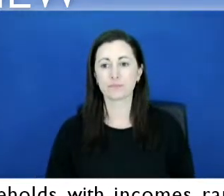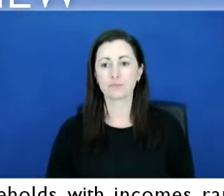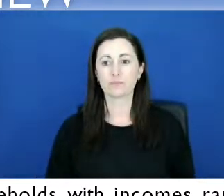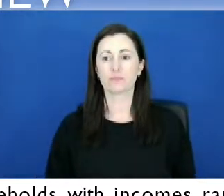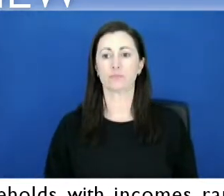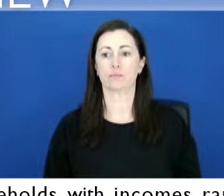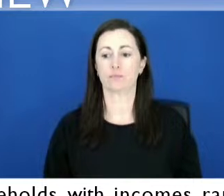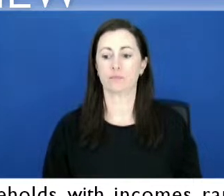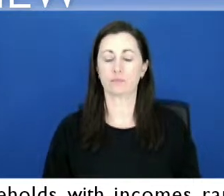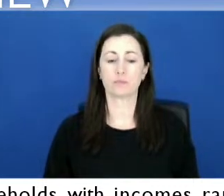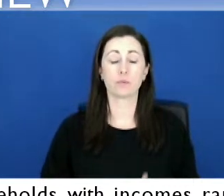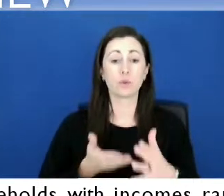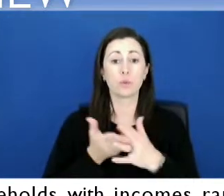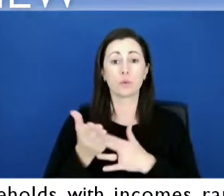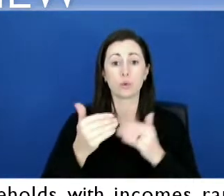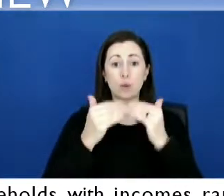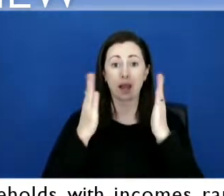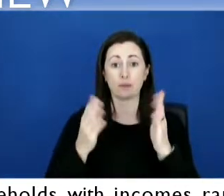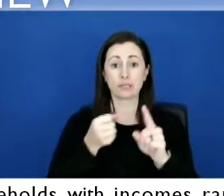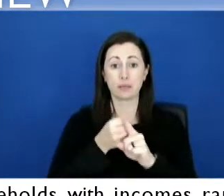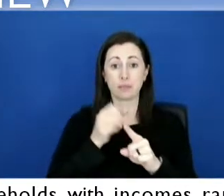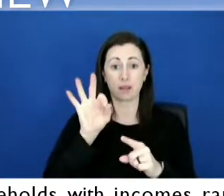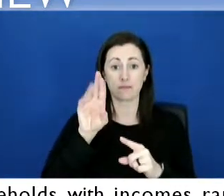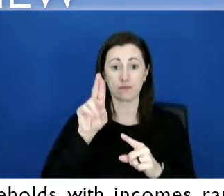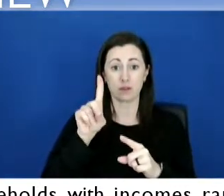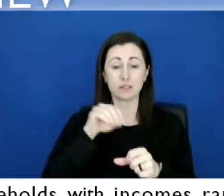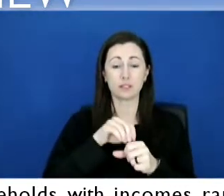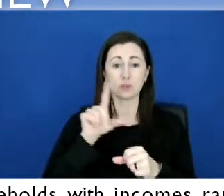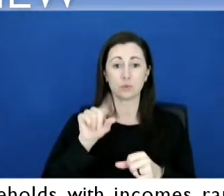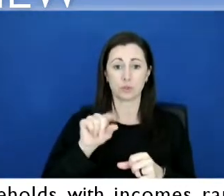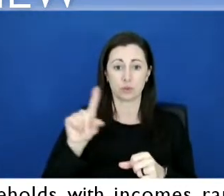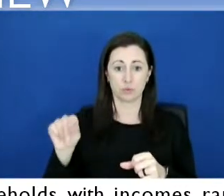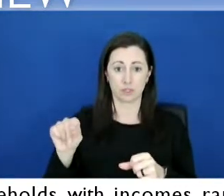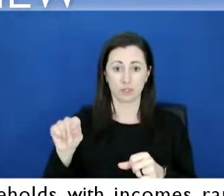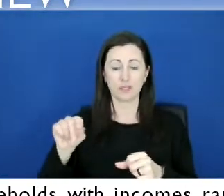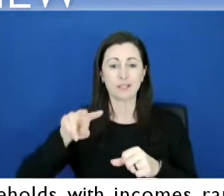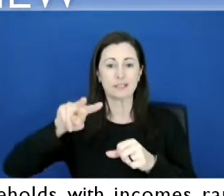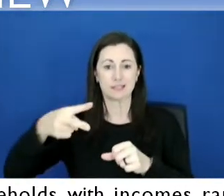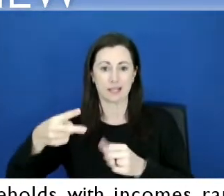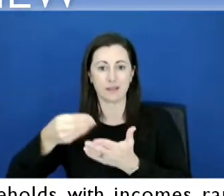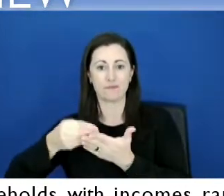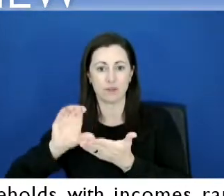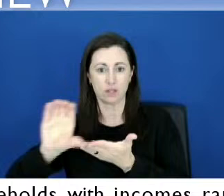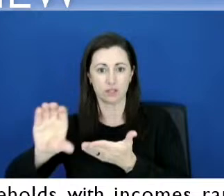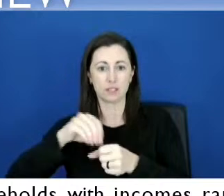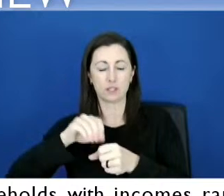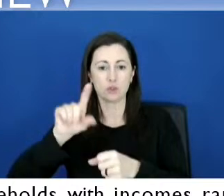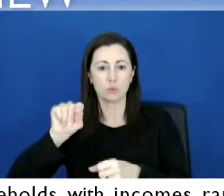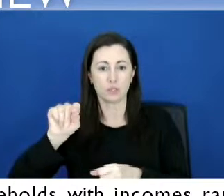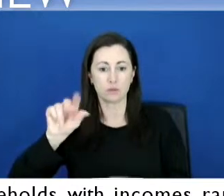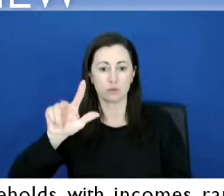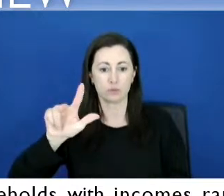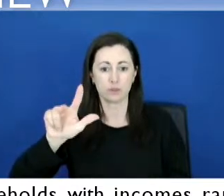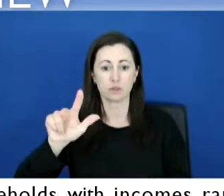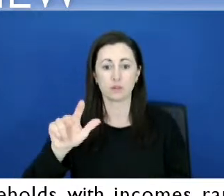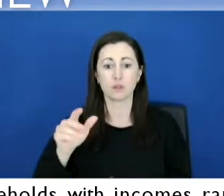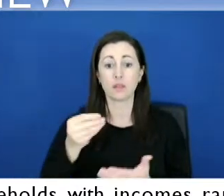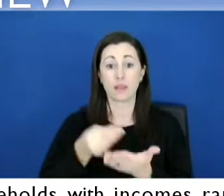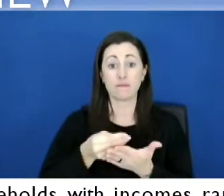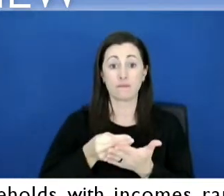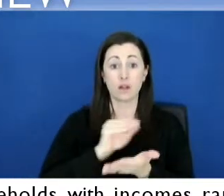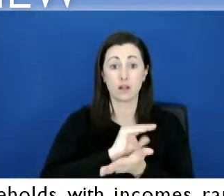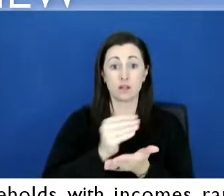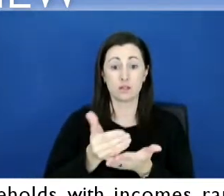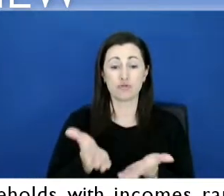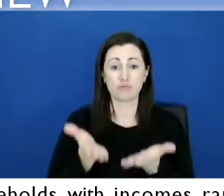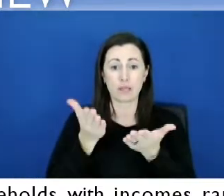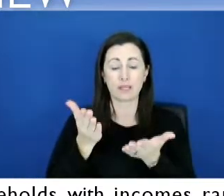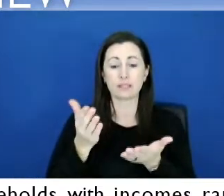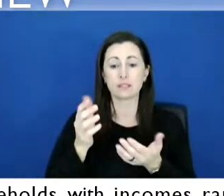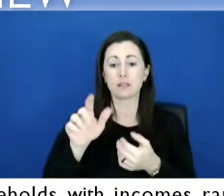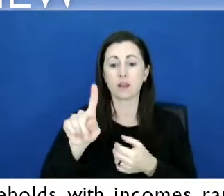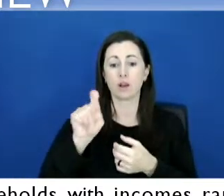POWERPOINT PRESENTATION.